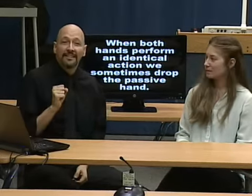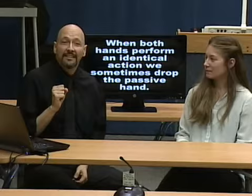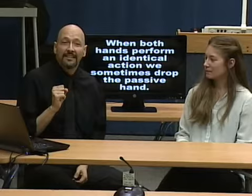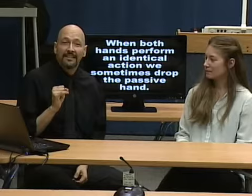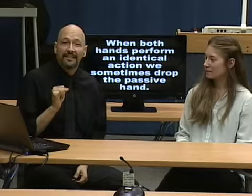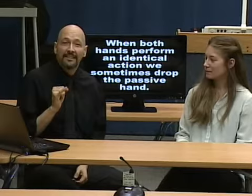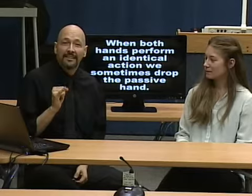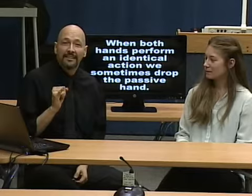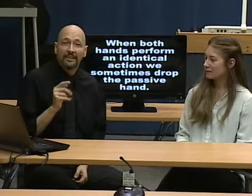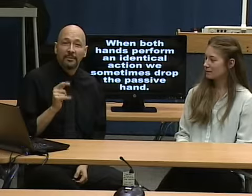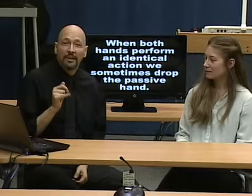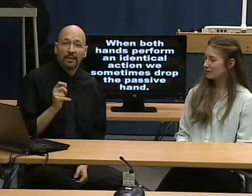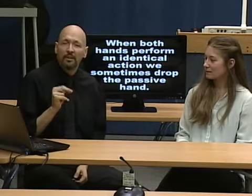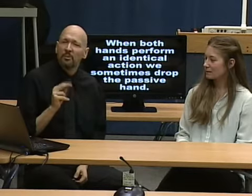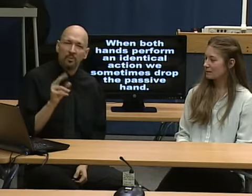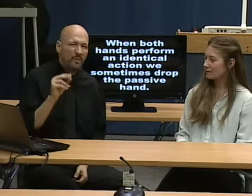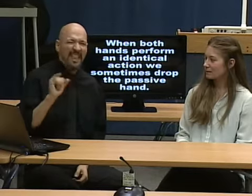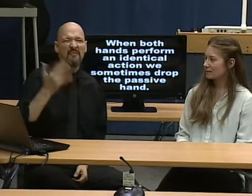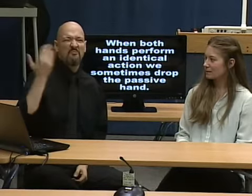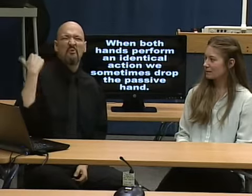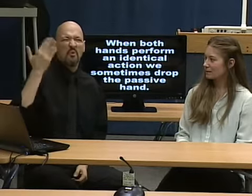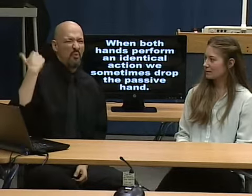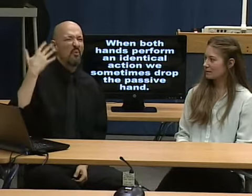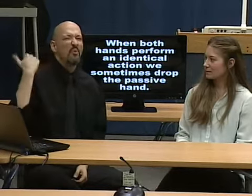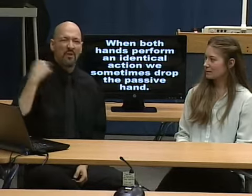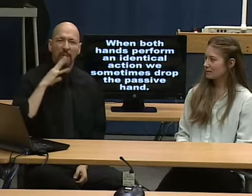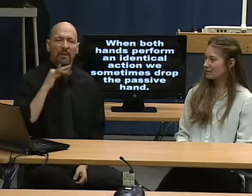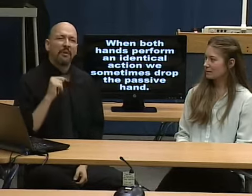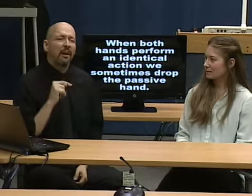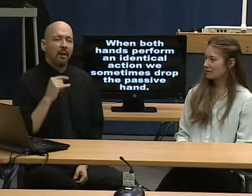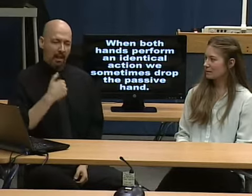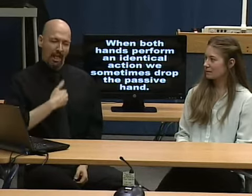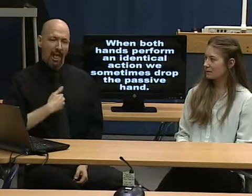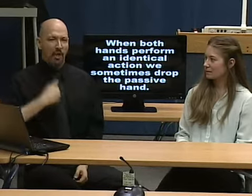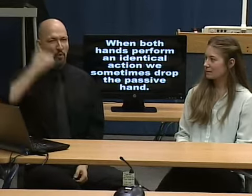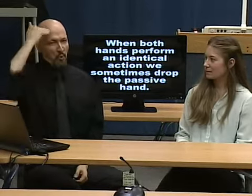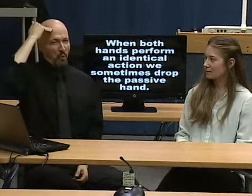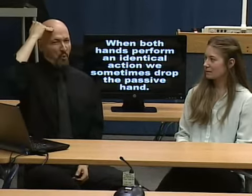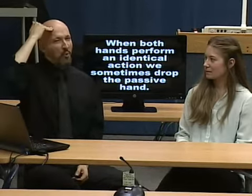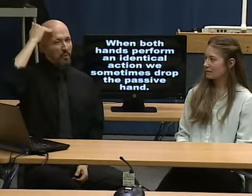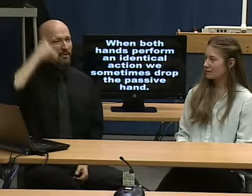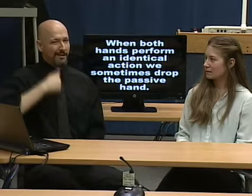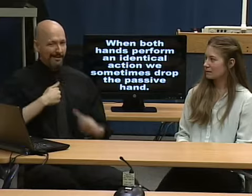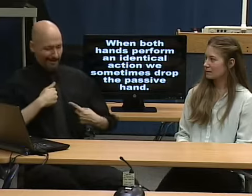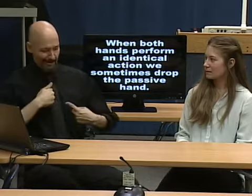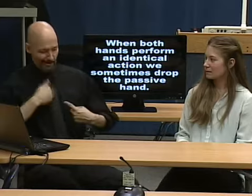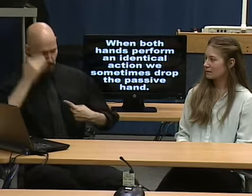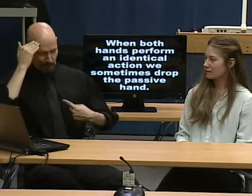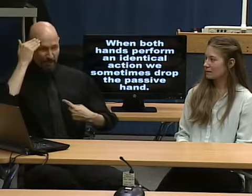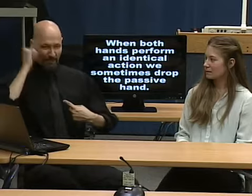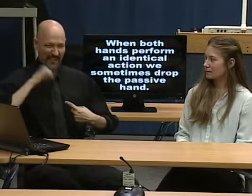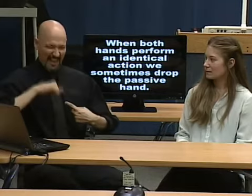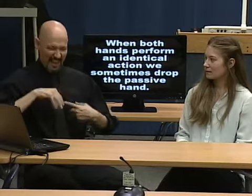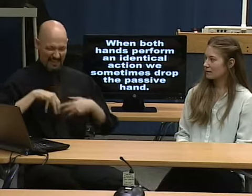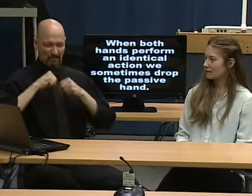"S... I... M-I-L-A-T-I-O-N" No, that's from before, when we talked about the handshape of "I" and "know." That is assimilation.